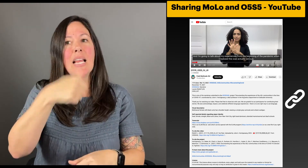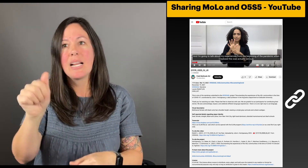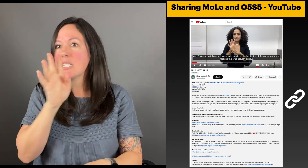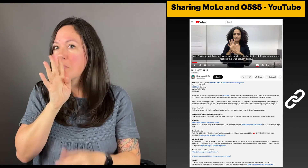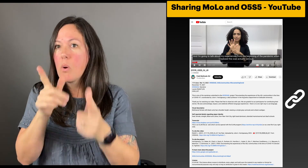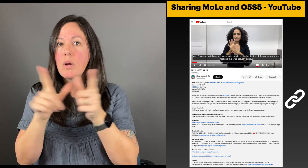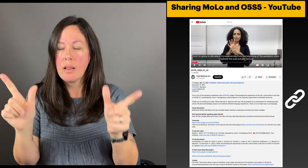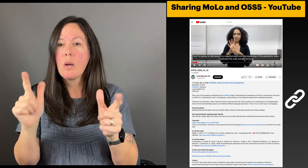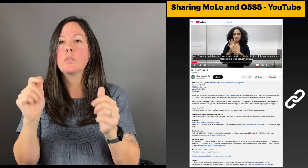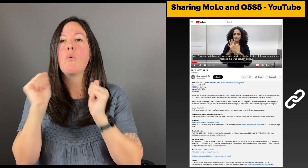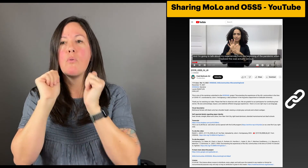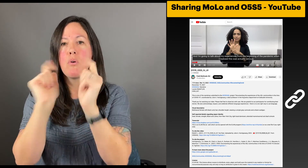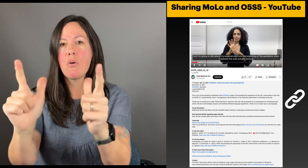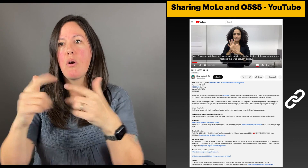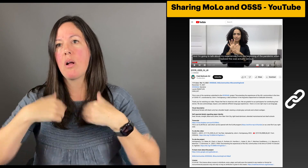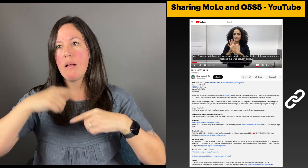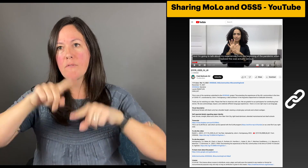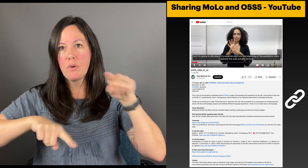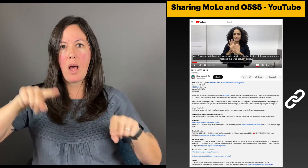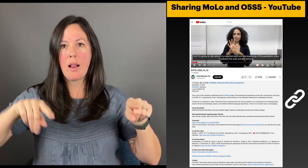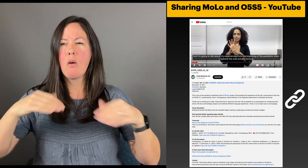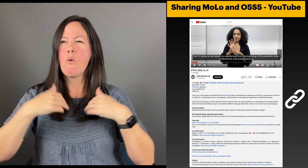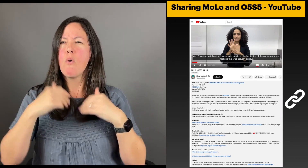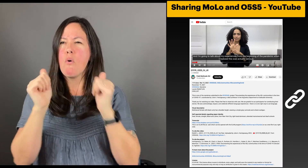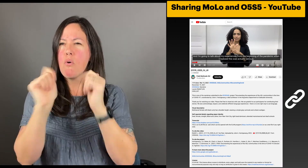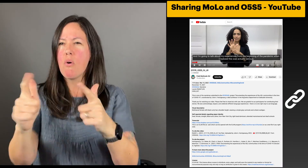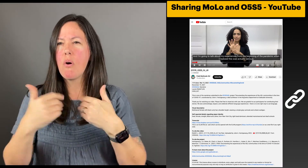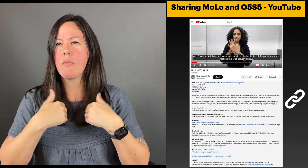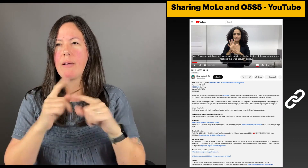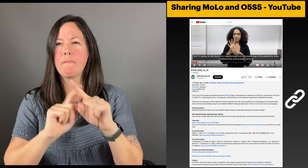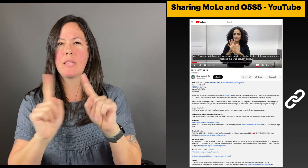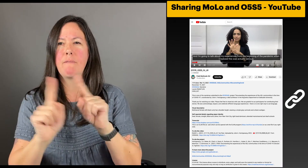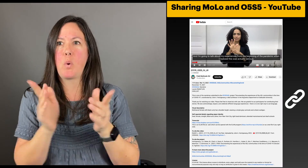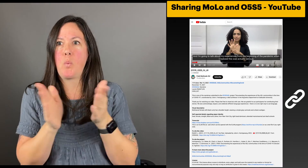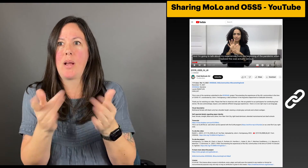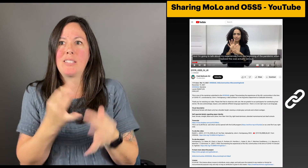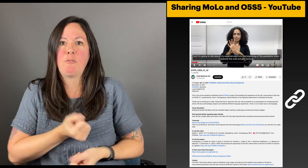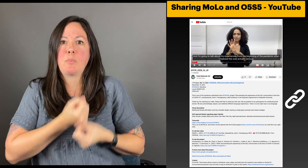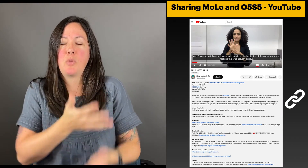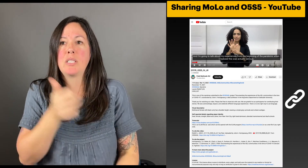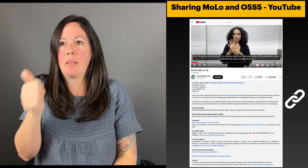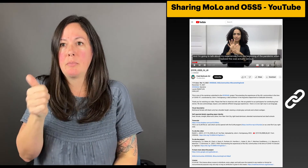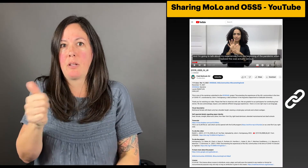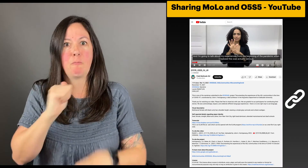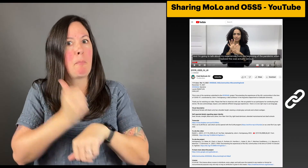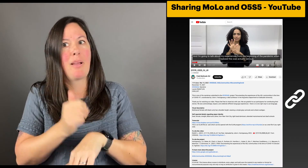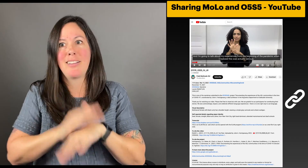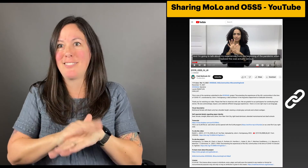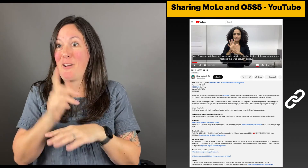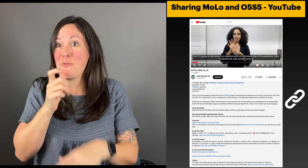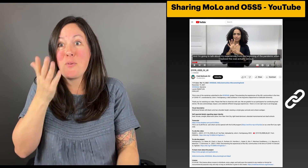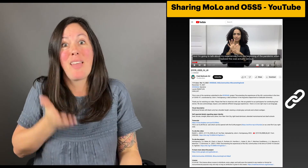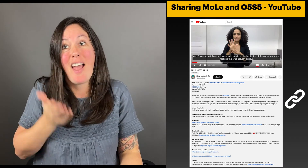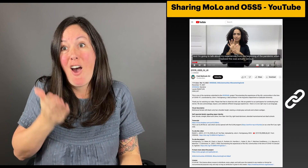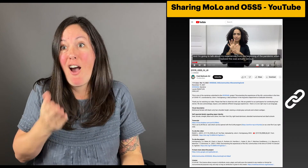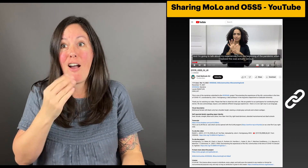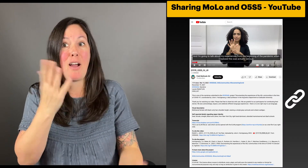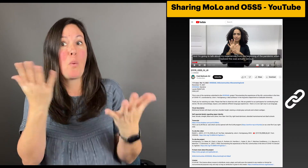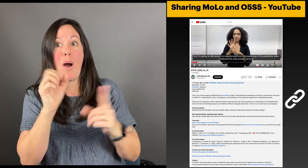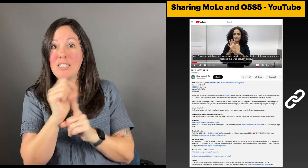mention I'm talking about ASL but this applies to any signed language and any spoken language every language has